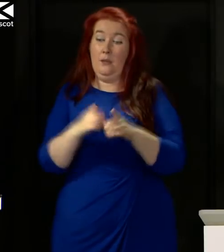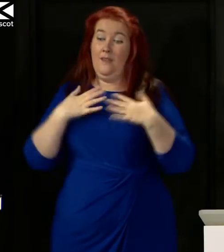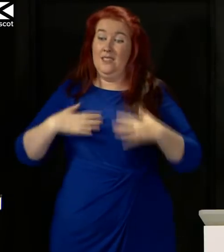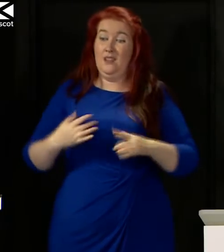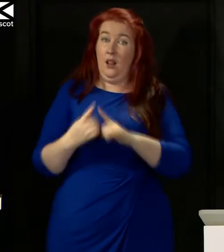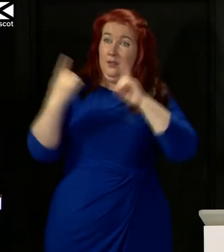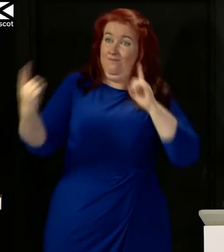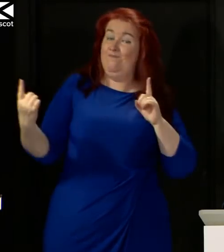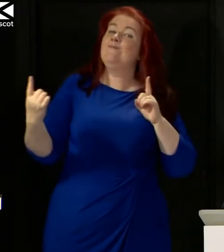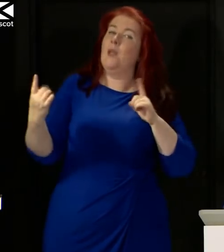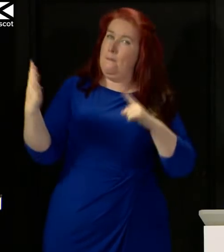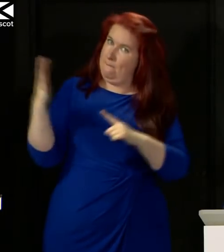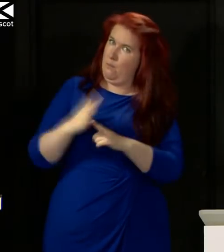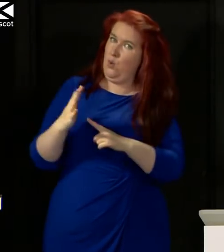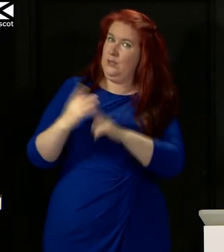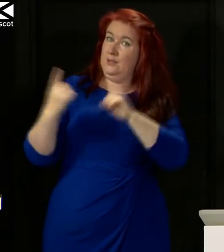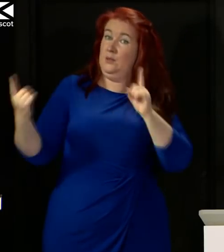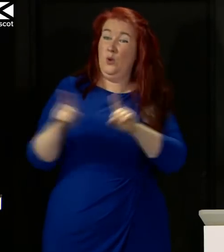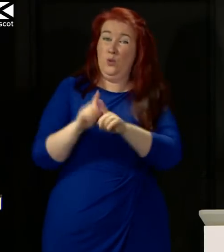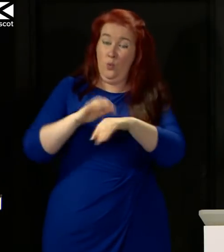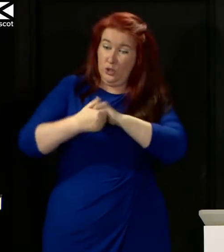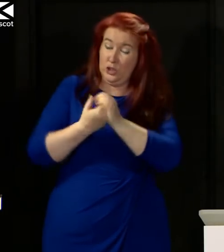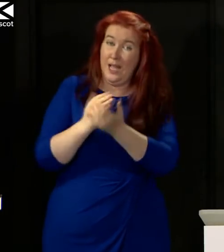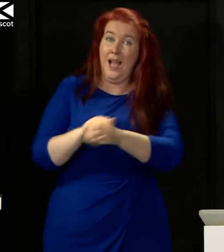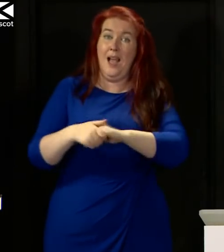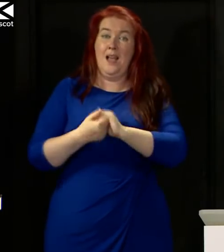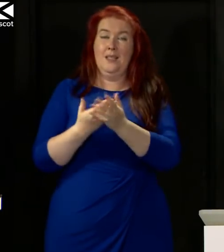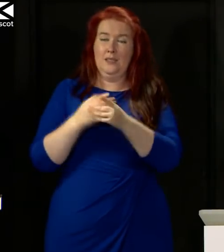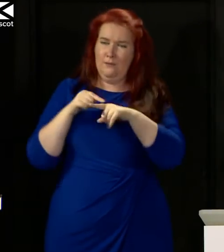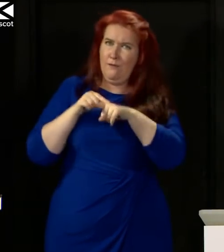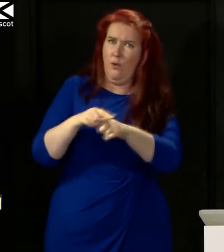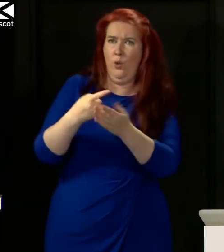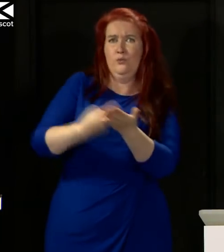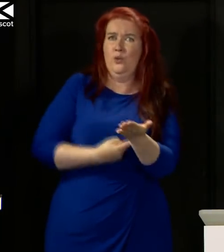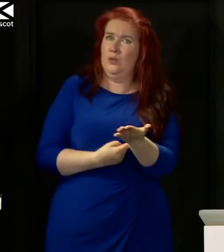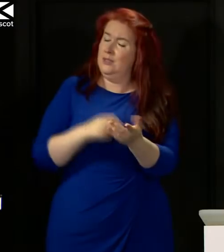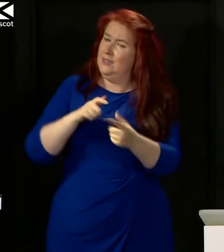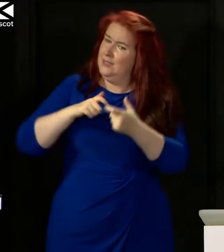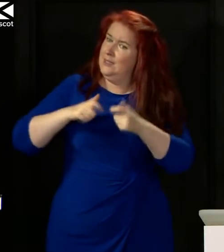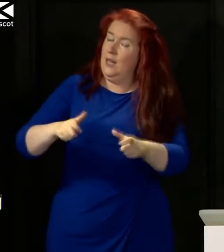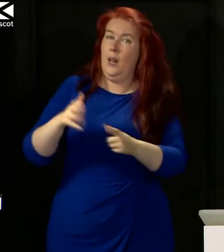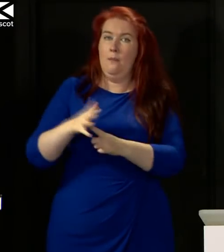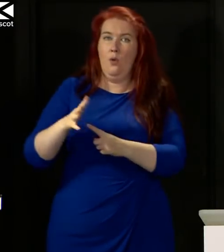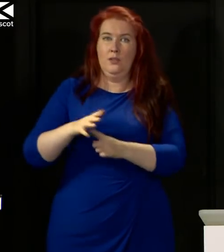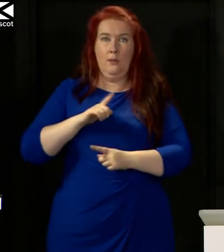moment and also washing your hands and following all of the other hygiene advice. So it has